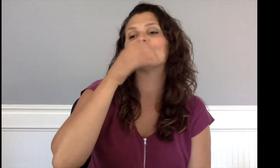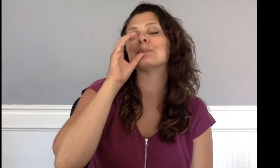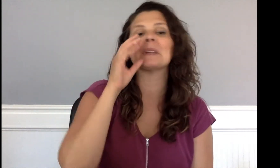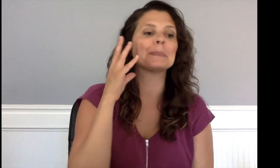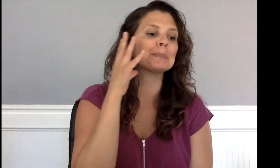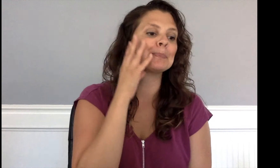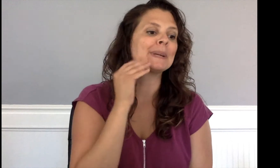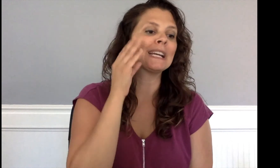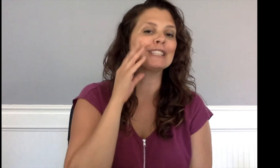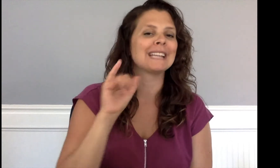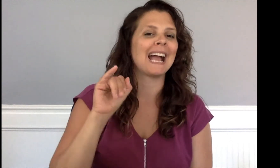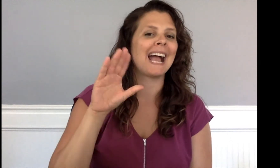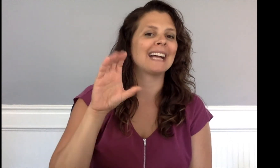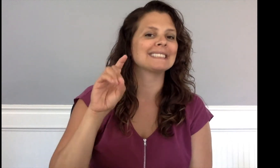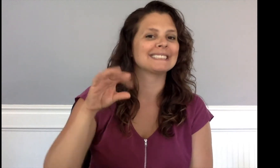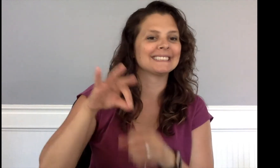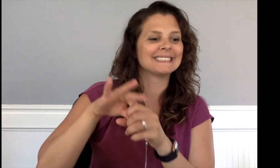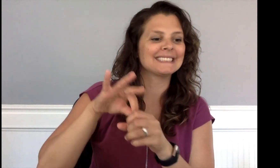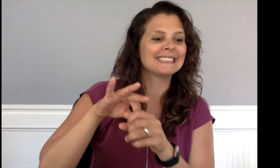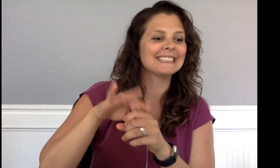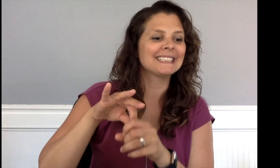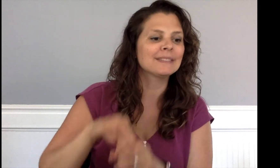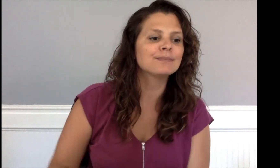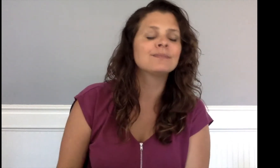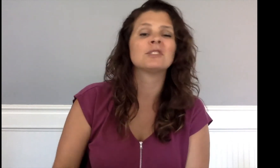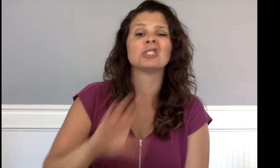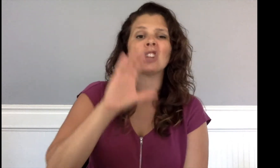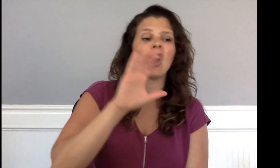sipping peach iced tea.